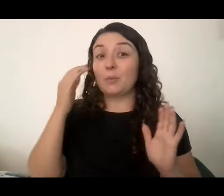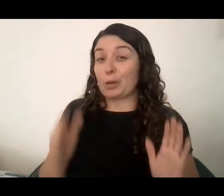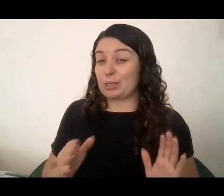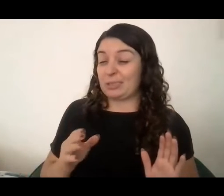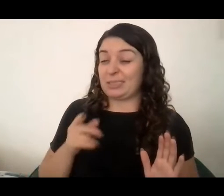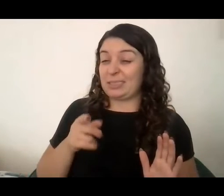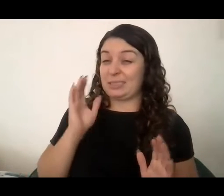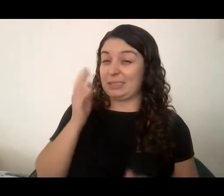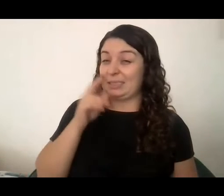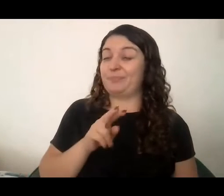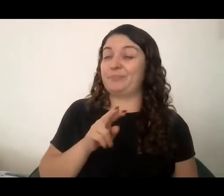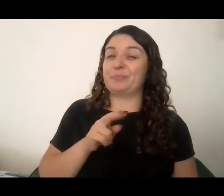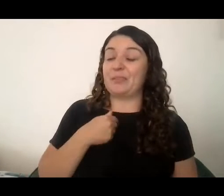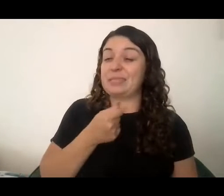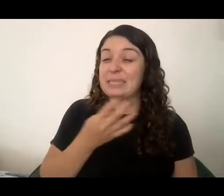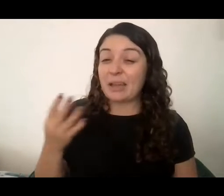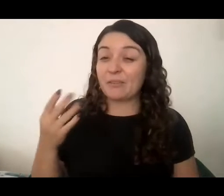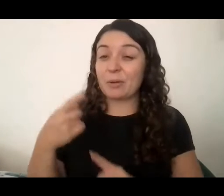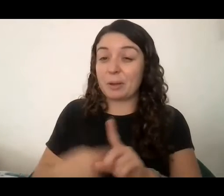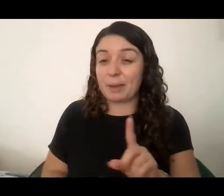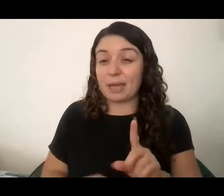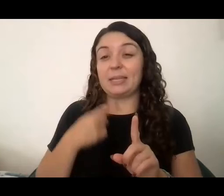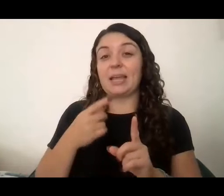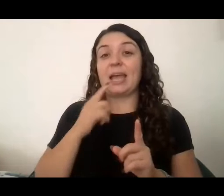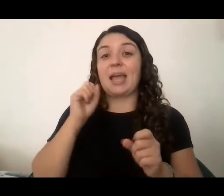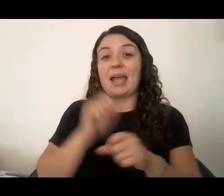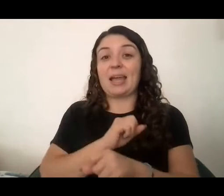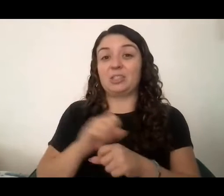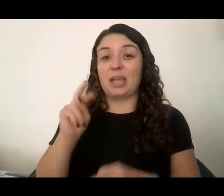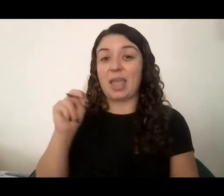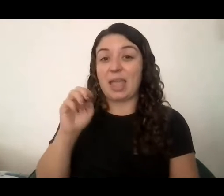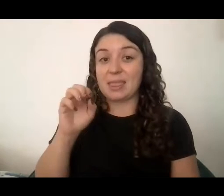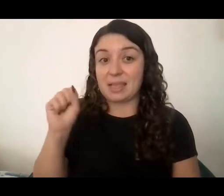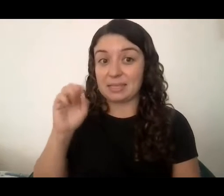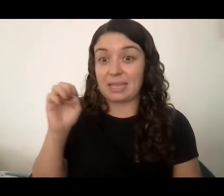they've had several months where they've had actual NESE, after they start the business,